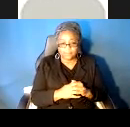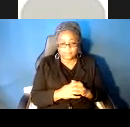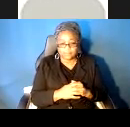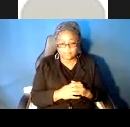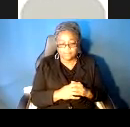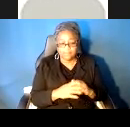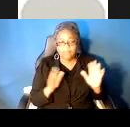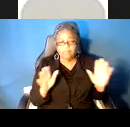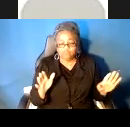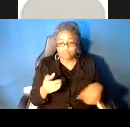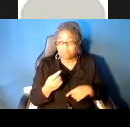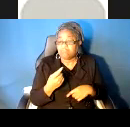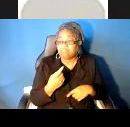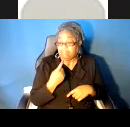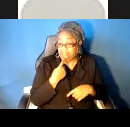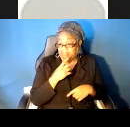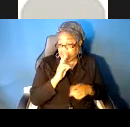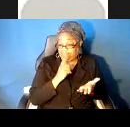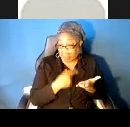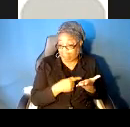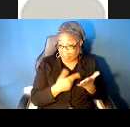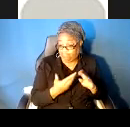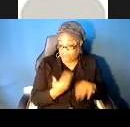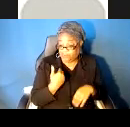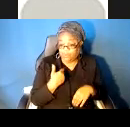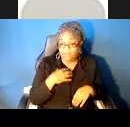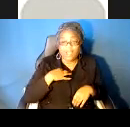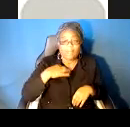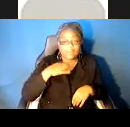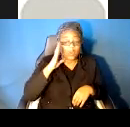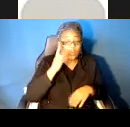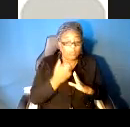As I mentioned previously, these applications will be reviewed by peer panelists.